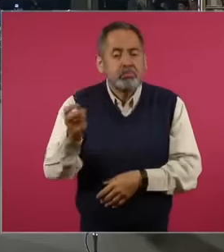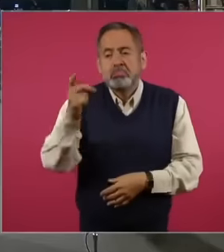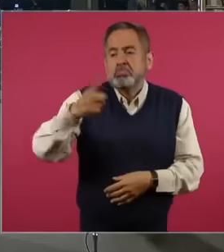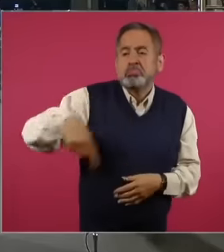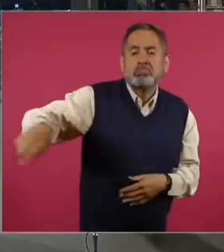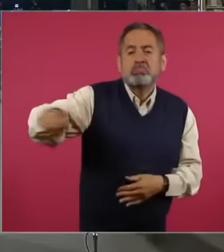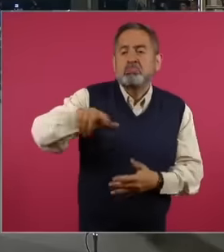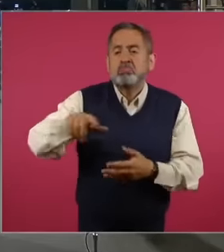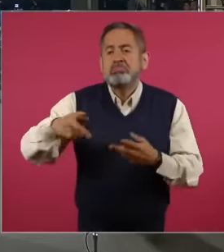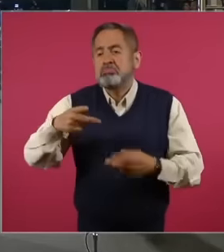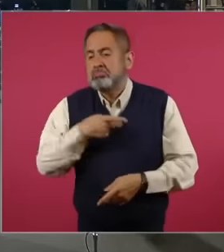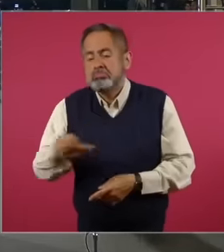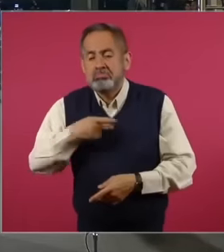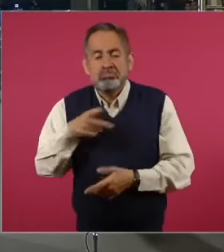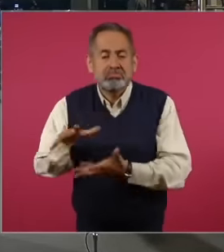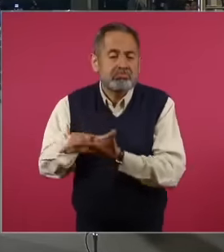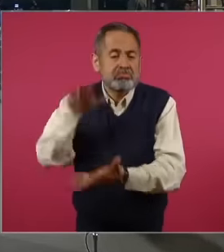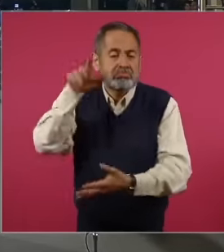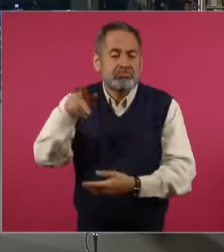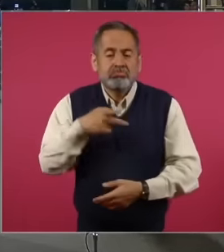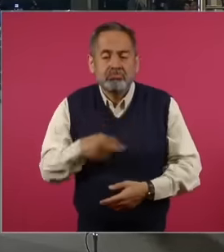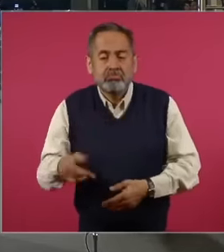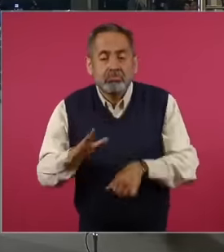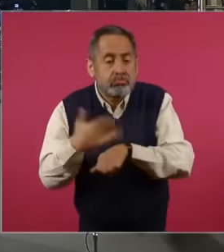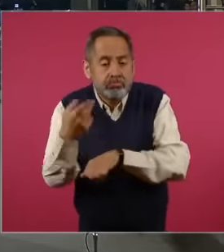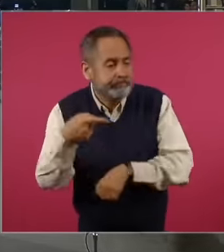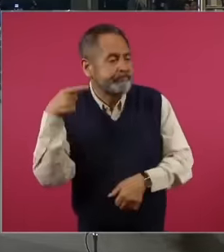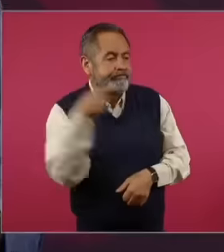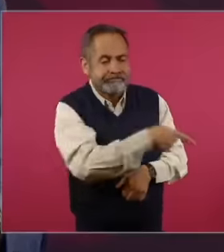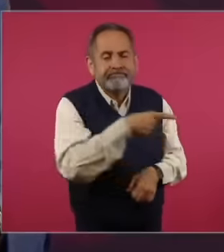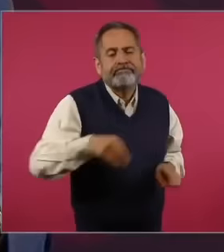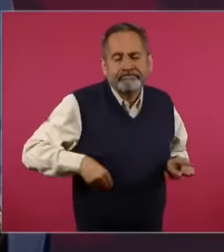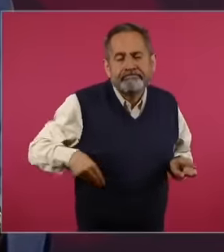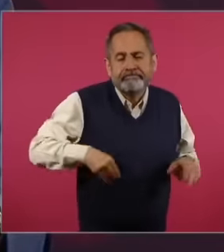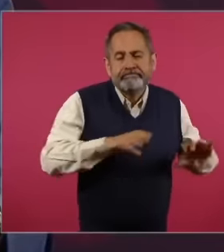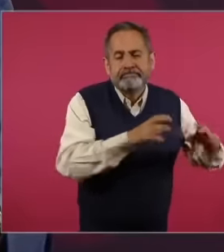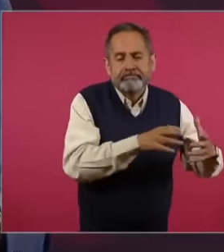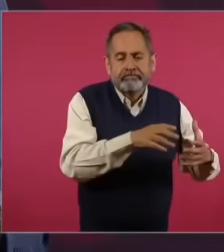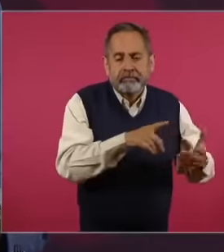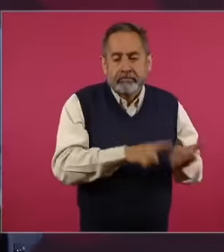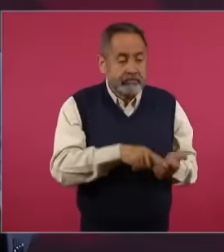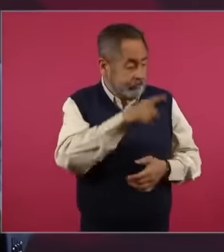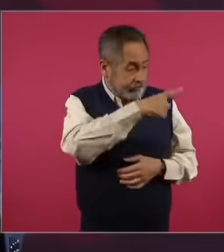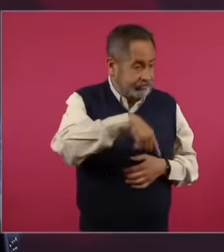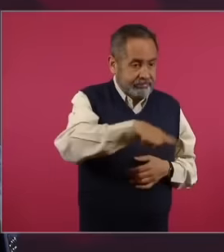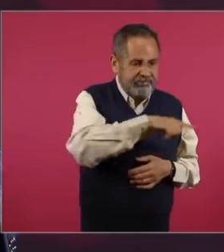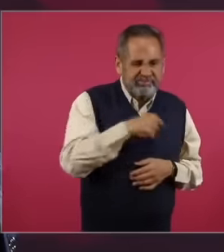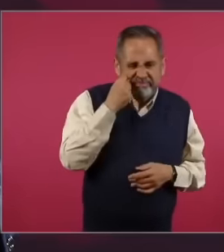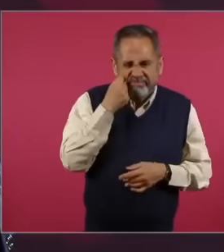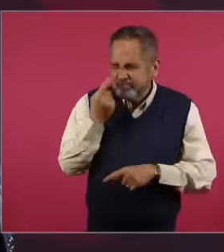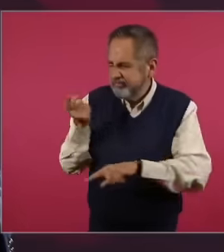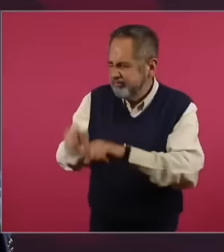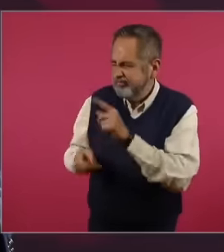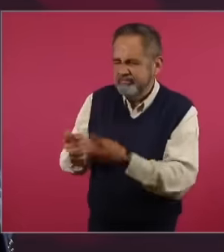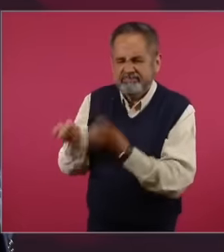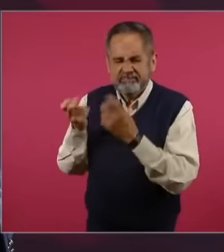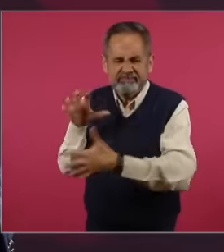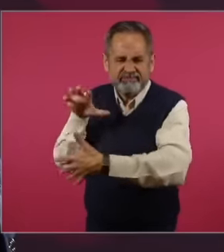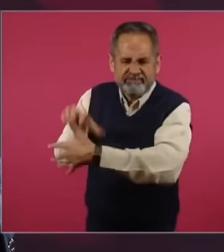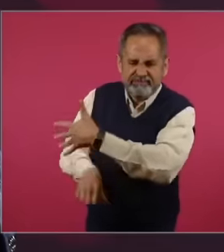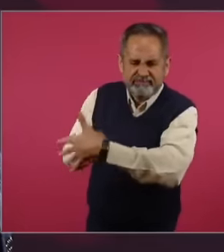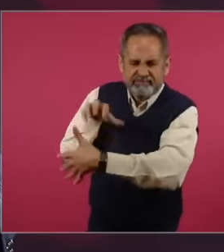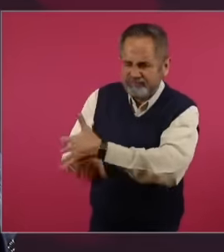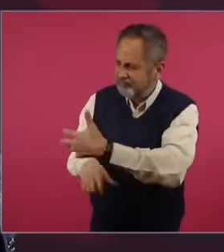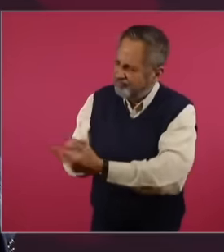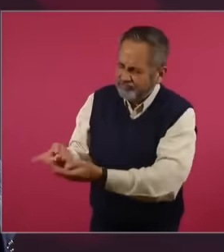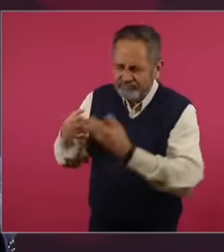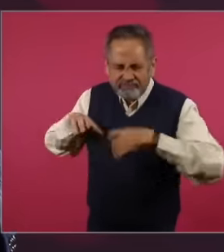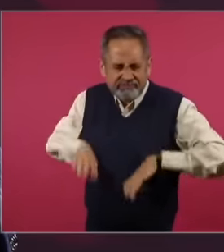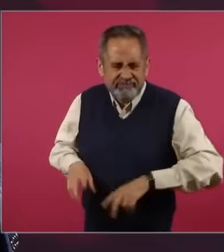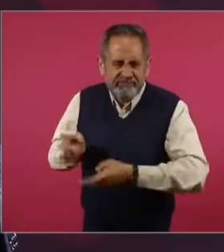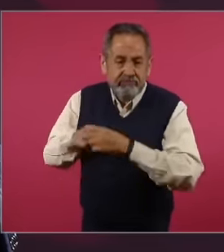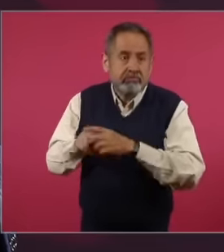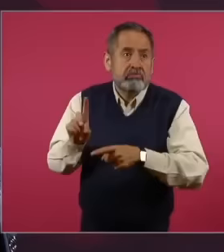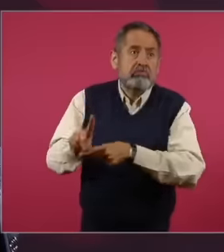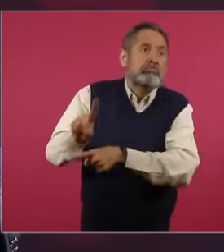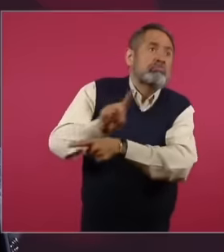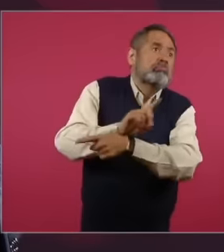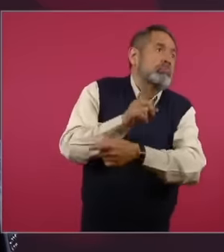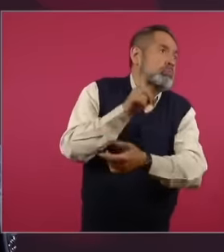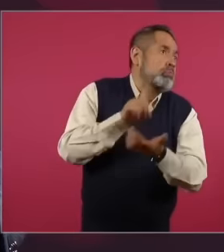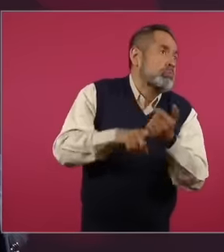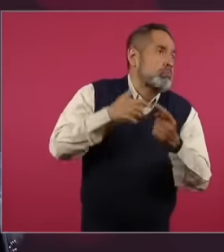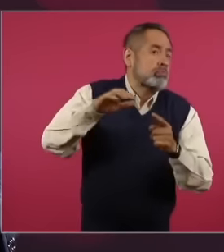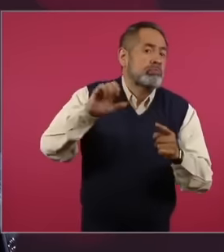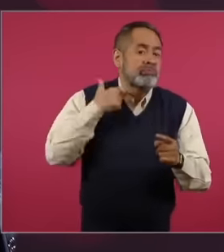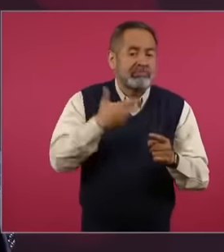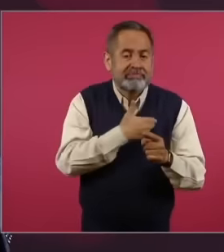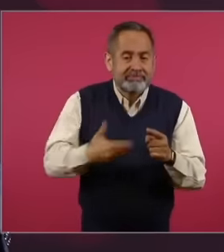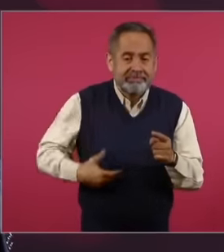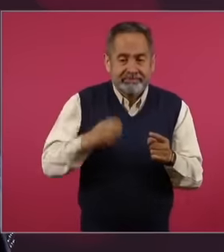of Mexicans, those who dedicated themselves to looting the country since the time of Salinas, his father was